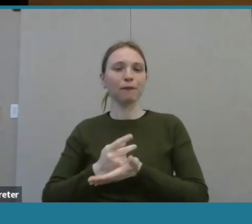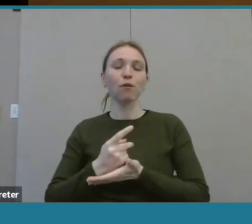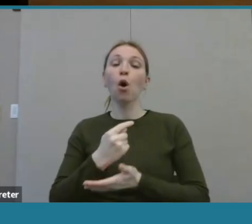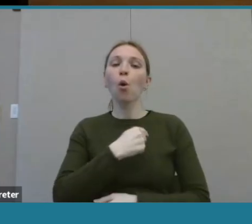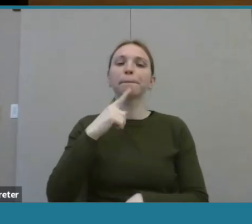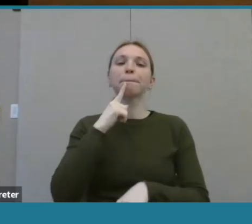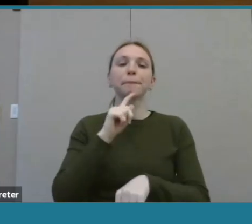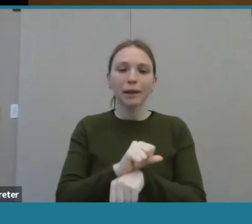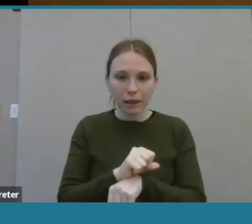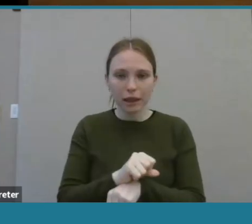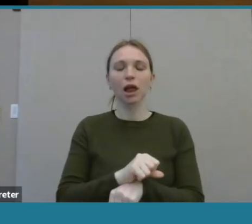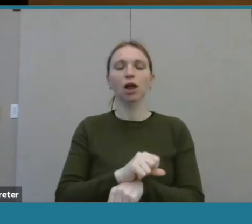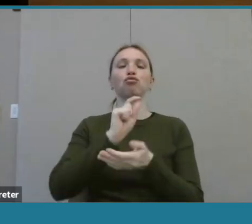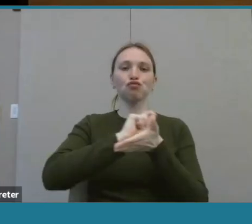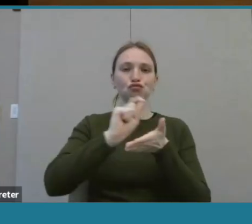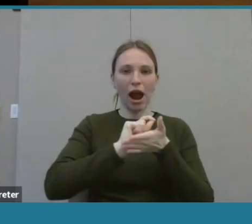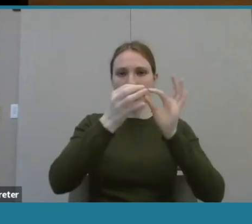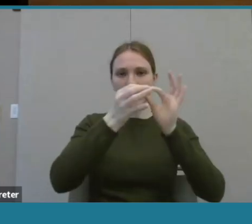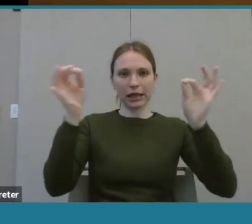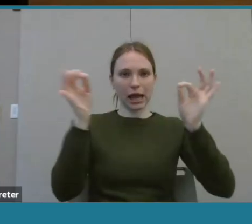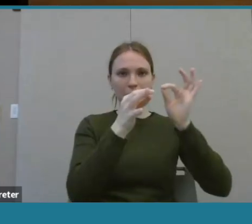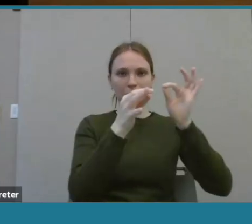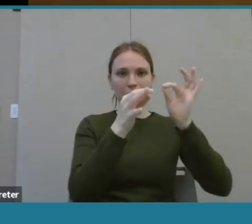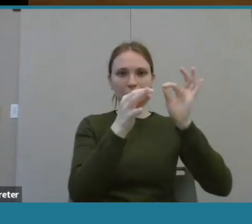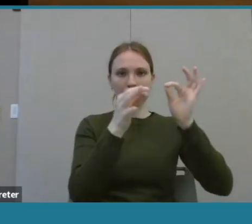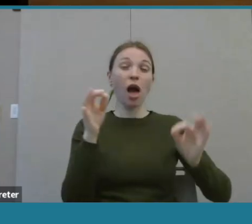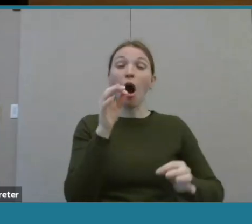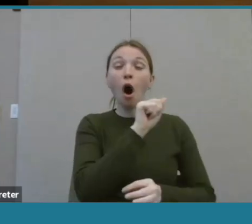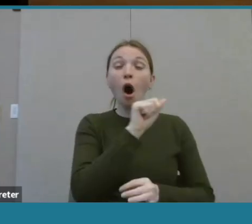All of those bits of verbiage get approved by our